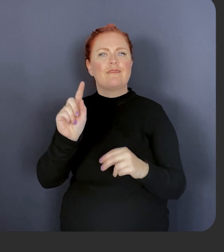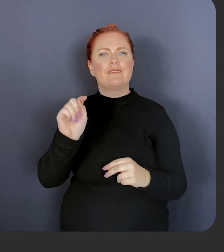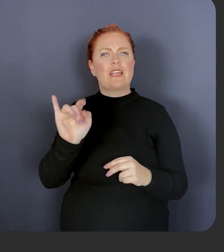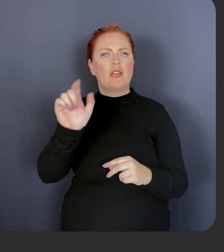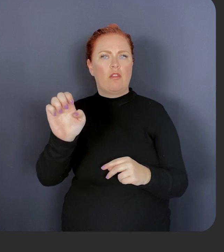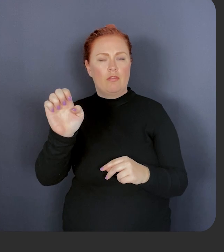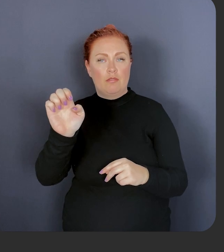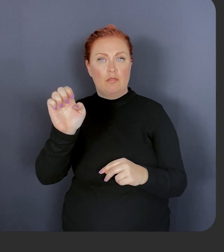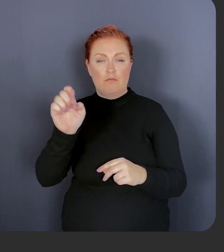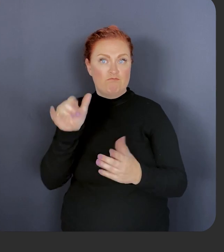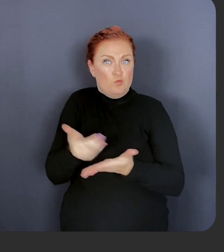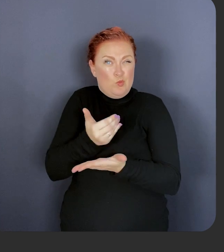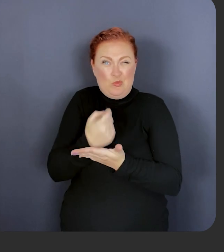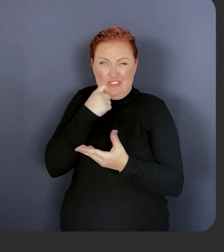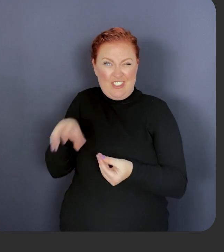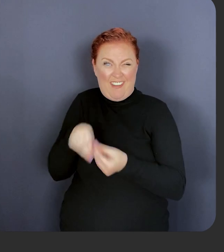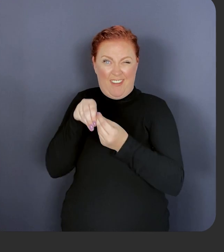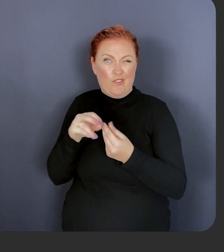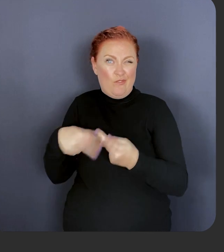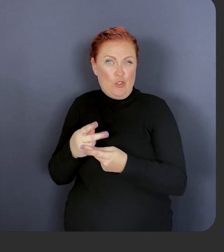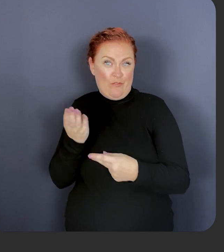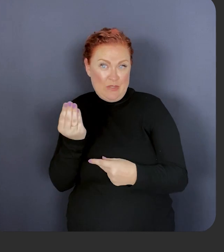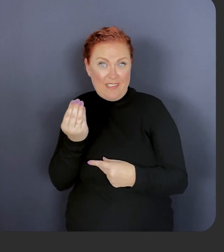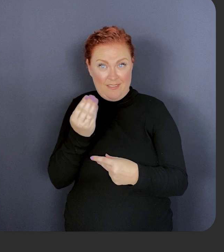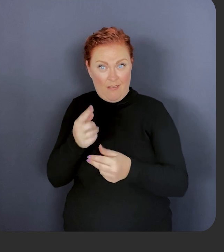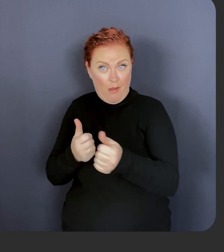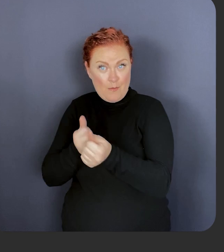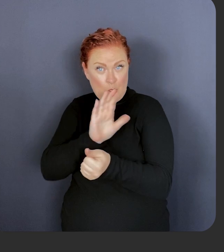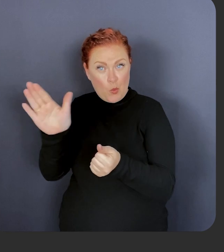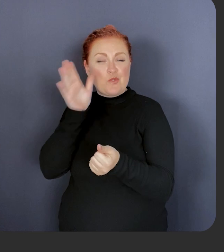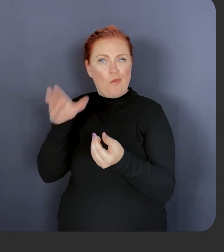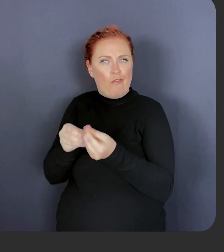So this is the new thing that was added in version 14 when you update. So I'm going to take this, and I'm